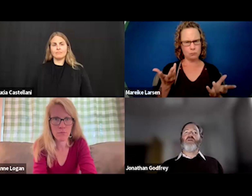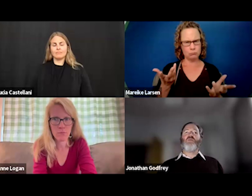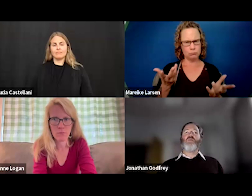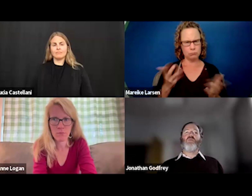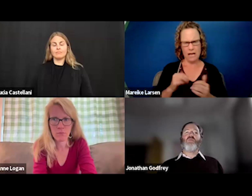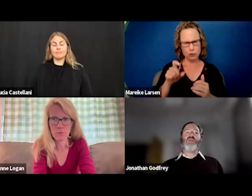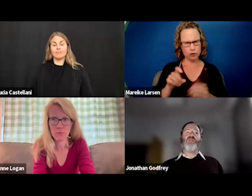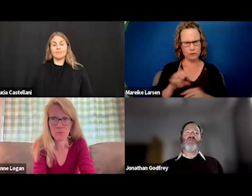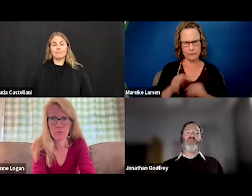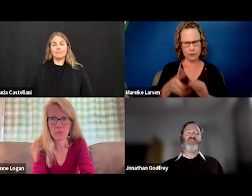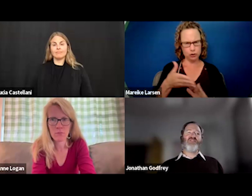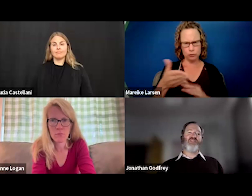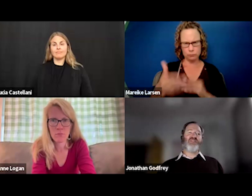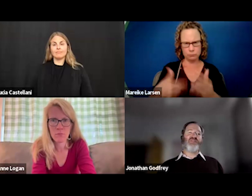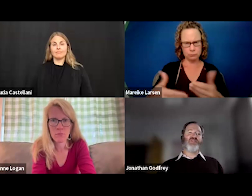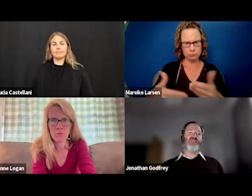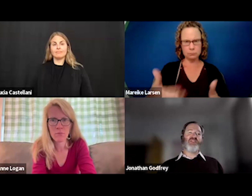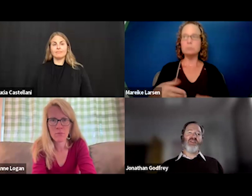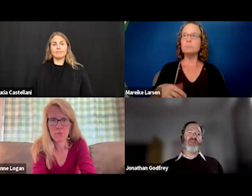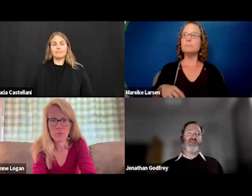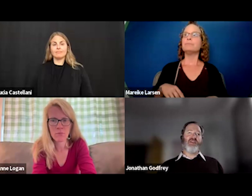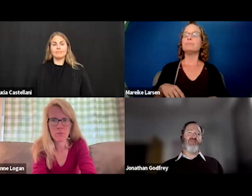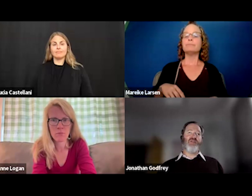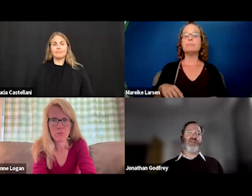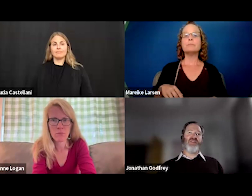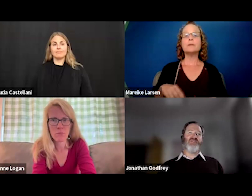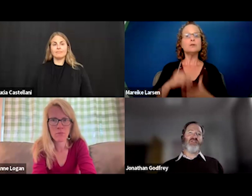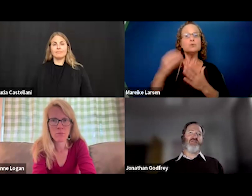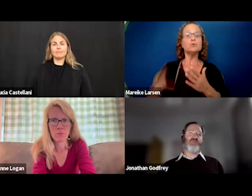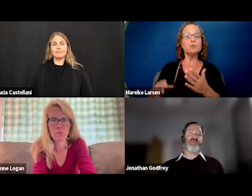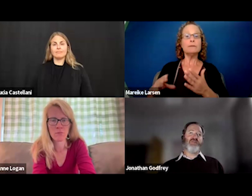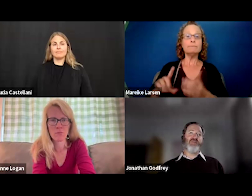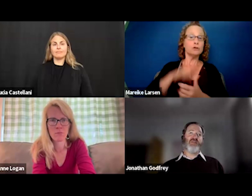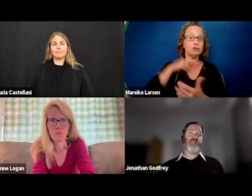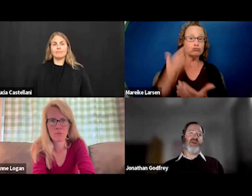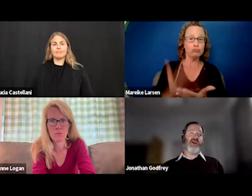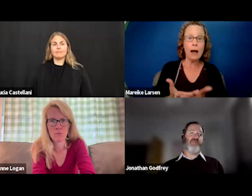When you are fresh to university, everything is new.